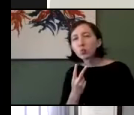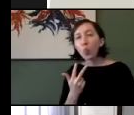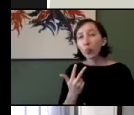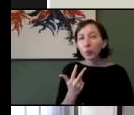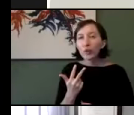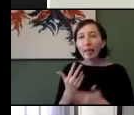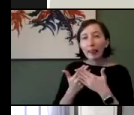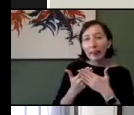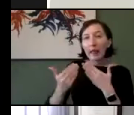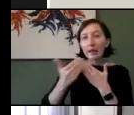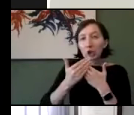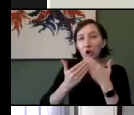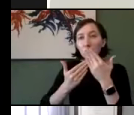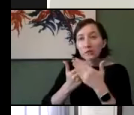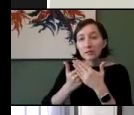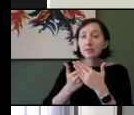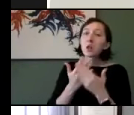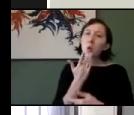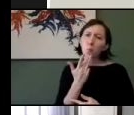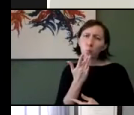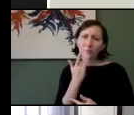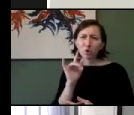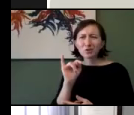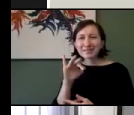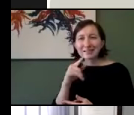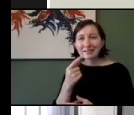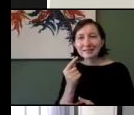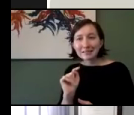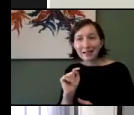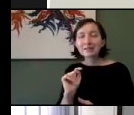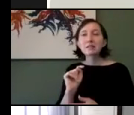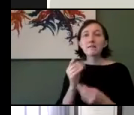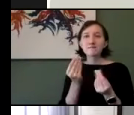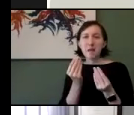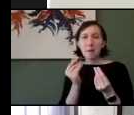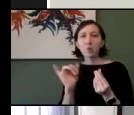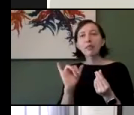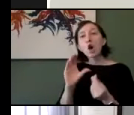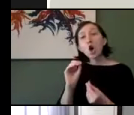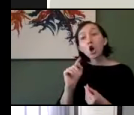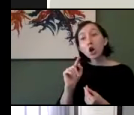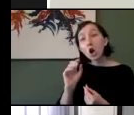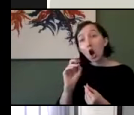You want tightly woven fabrics and cloth masks